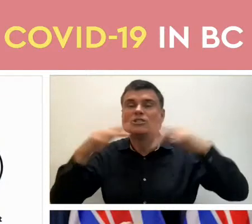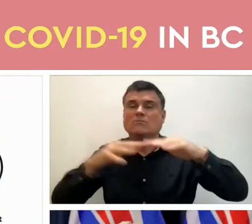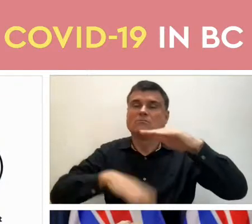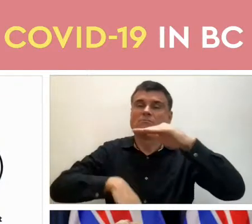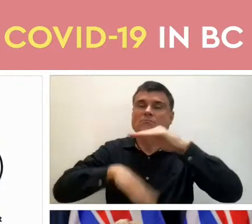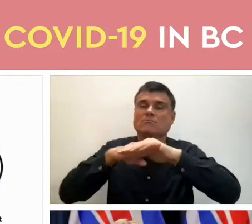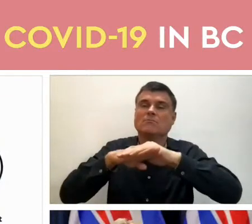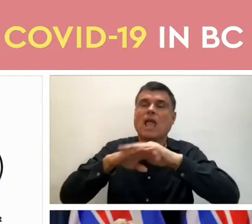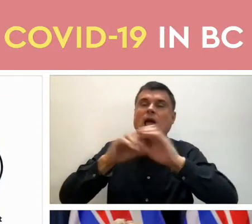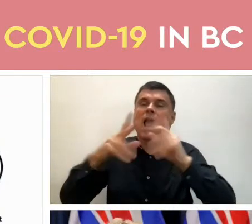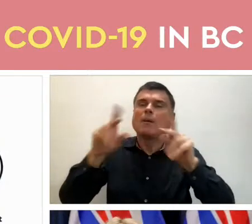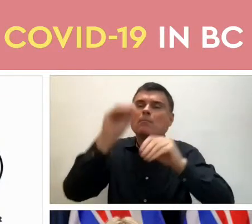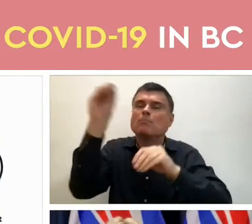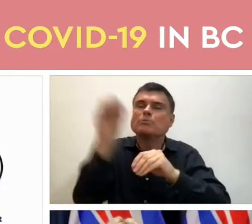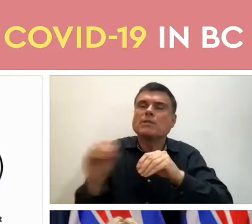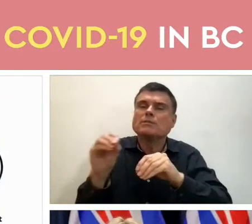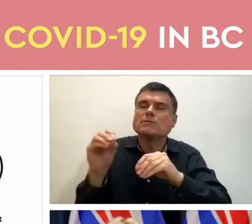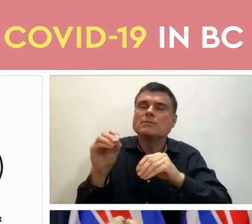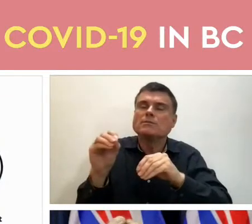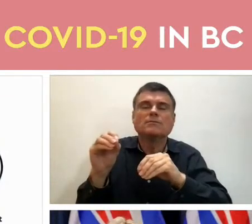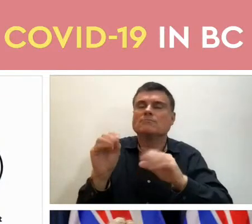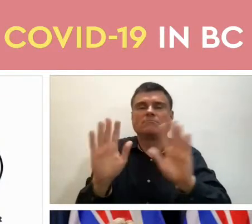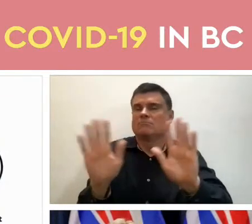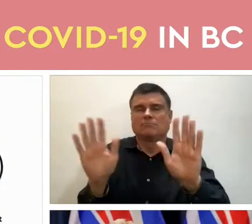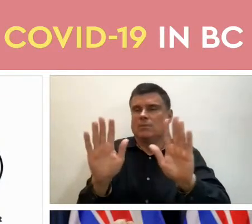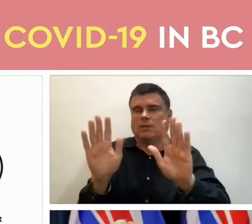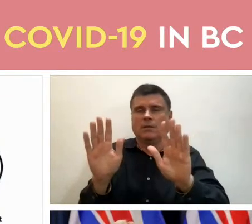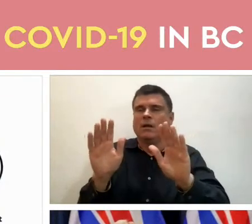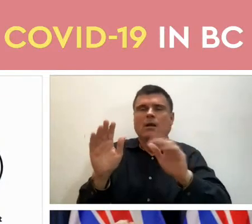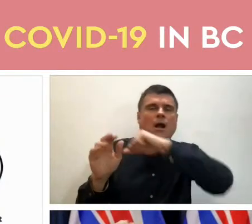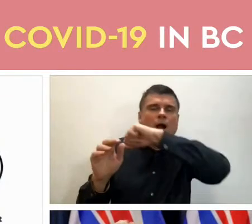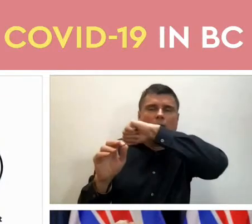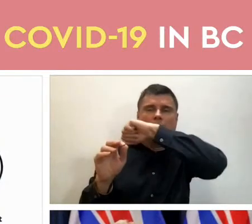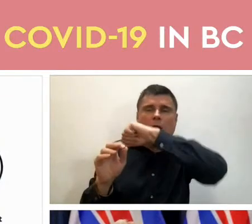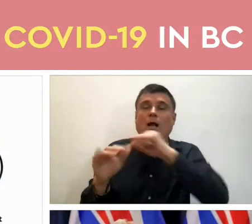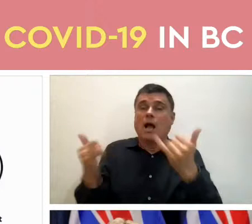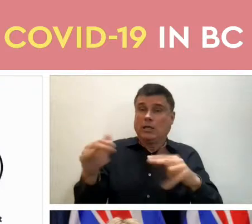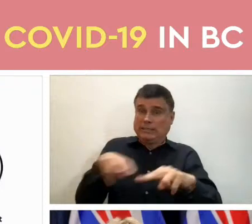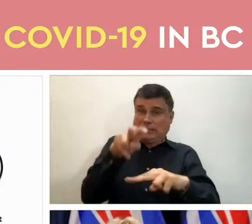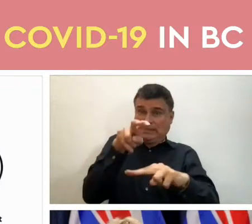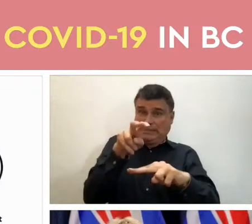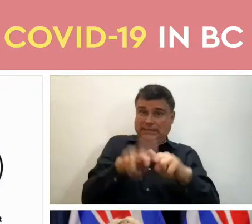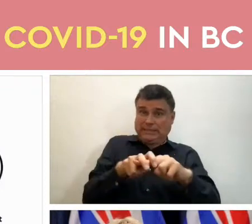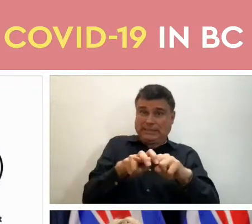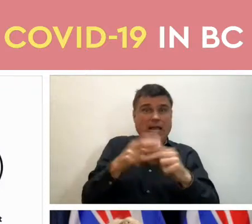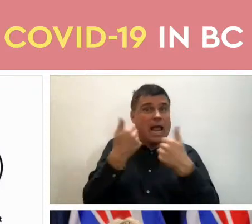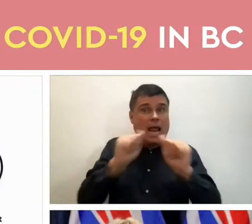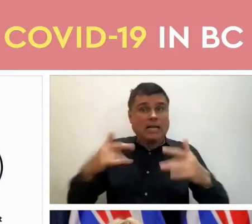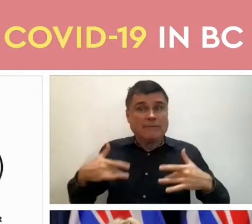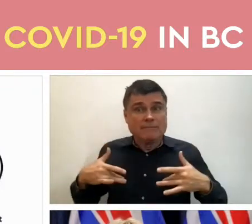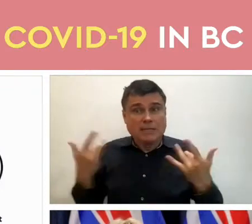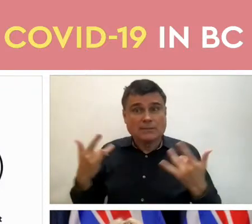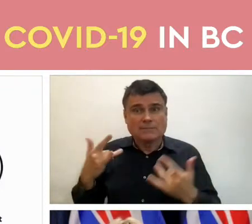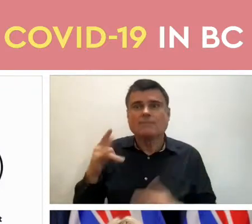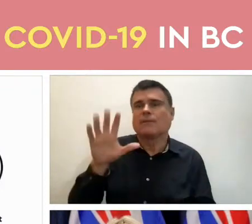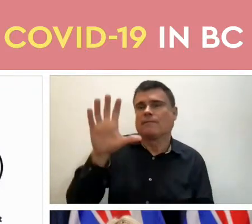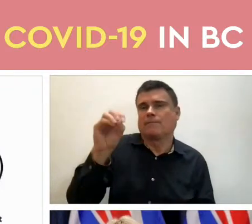supports events and -- sports events and concerts. Seated events will be reduced to 50% capacity regardless of the